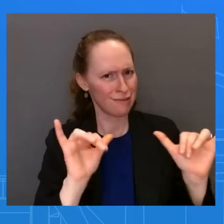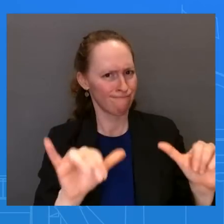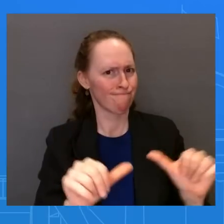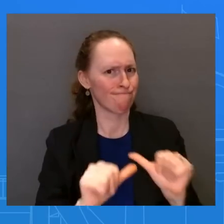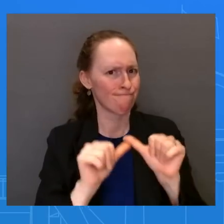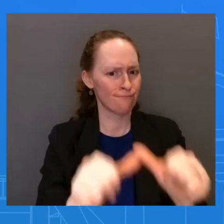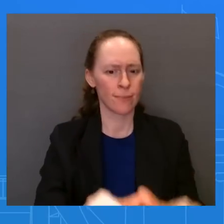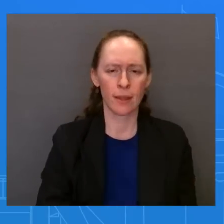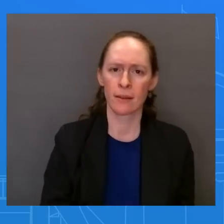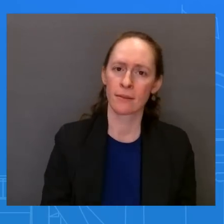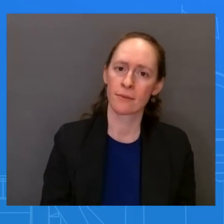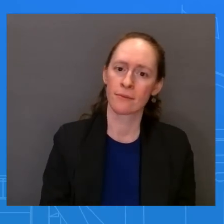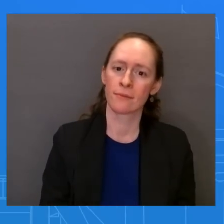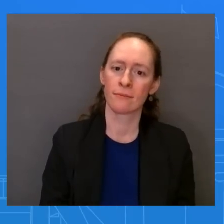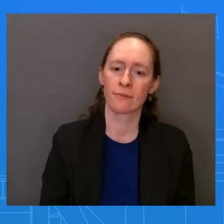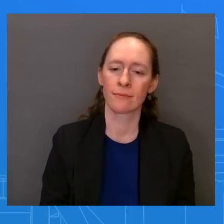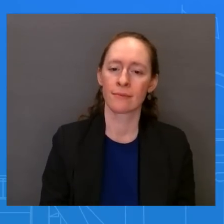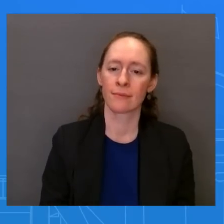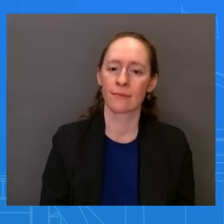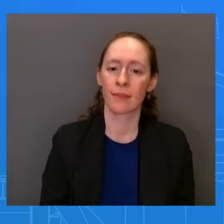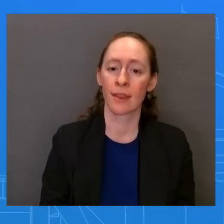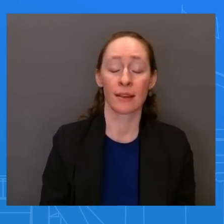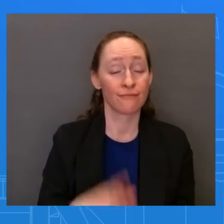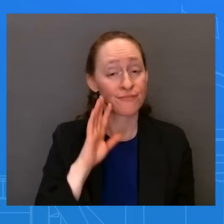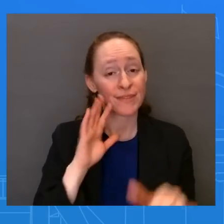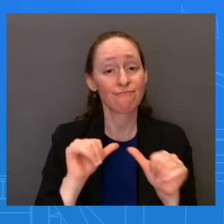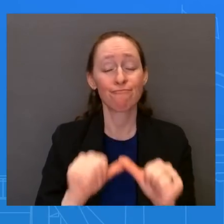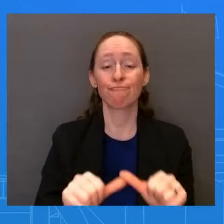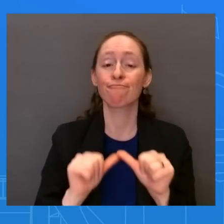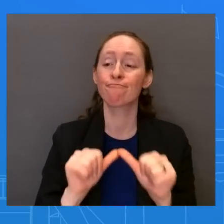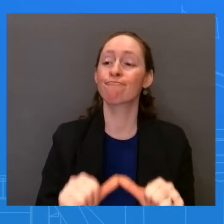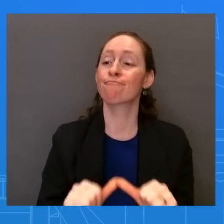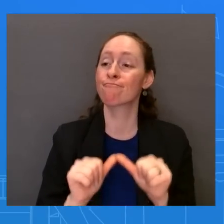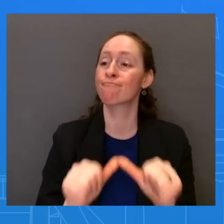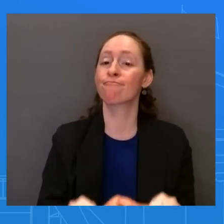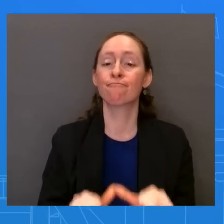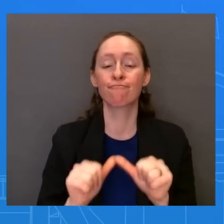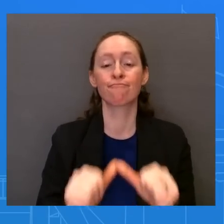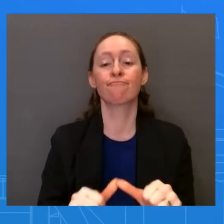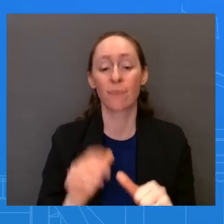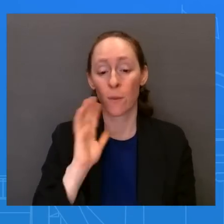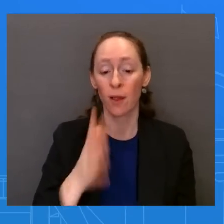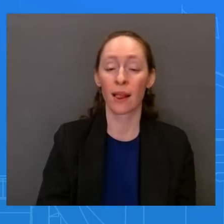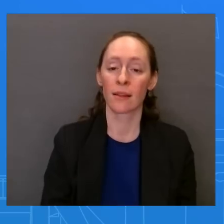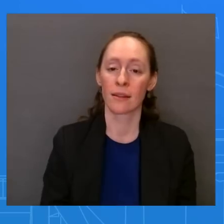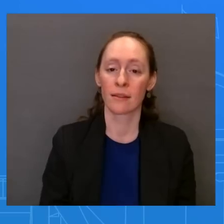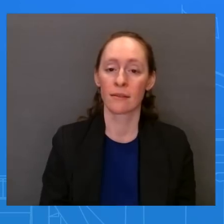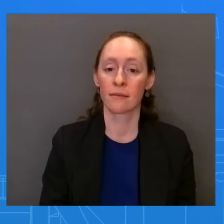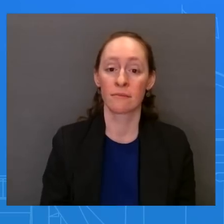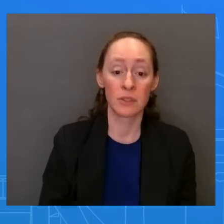you know, until -- throughout -- throughout this process. But I don't have any announcements to make at this time. The Press: And on the economy,